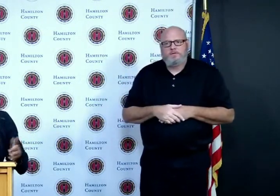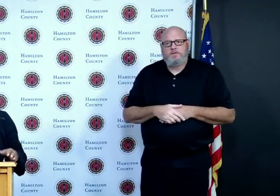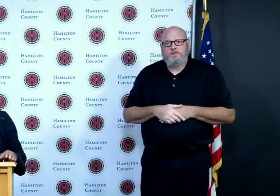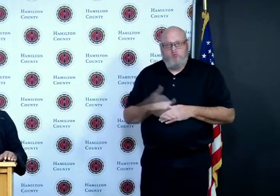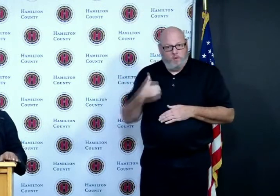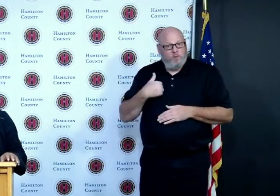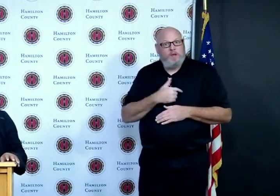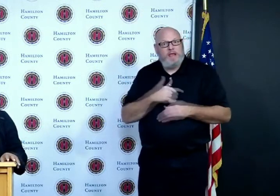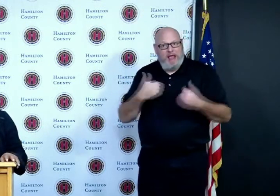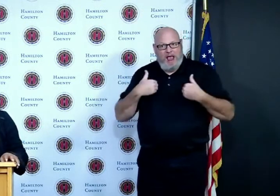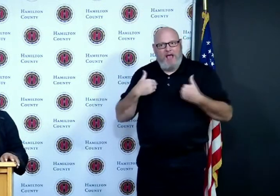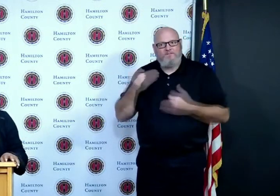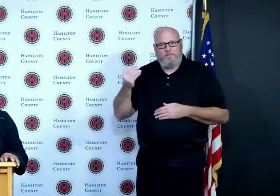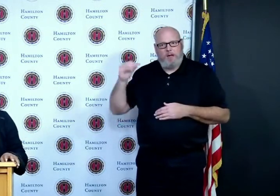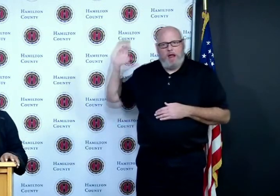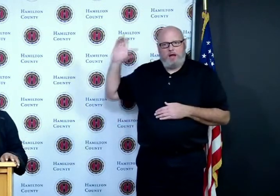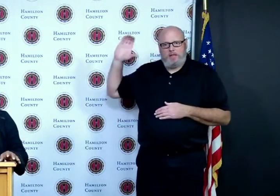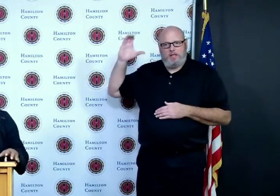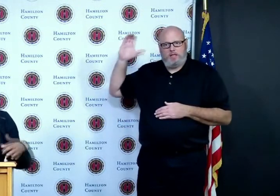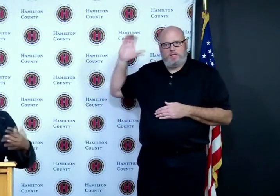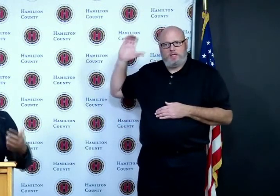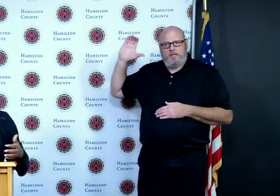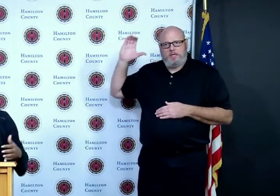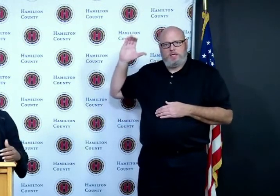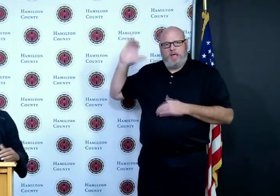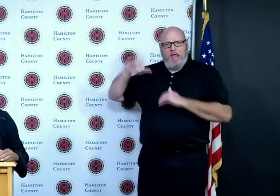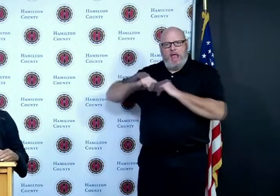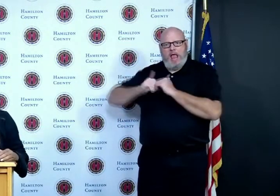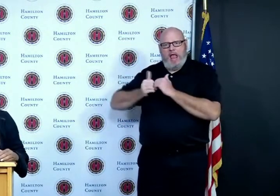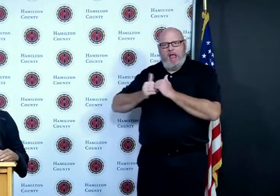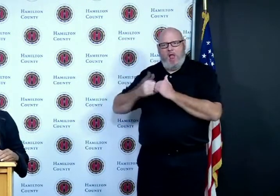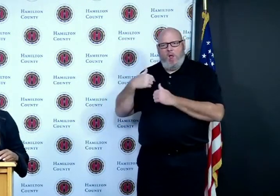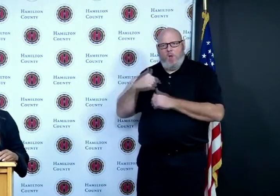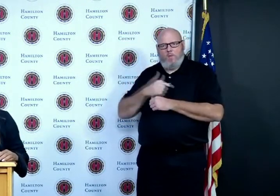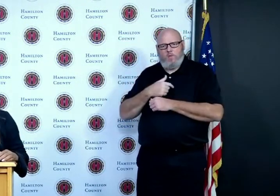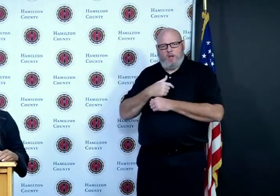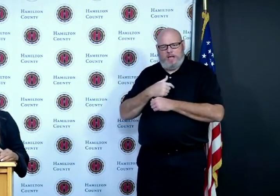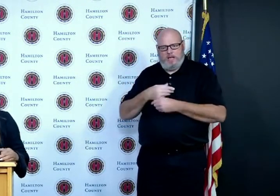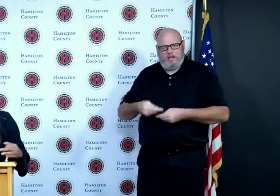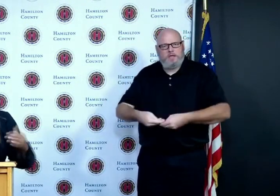and some of the agencies that we have funded there may be a capacity issue so we have people that